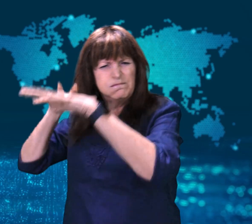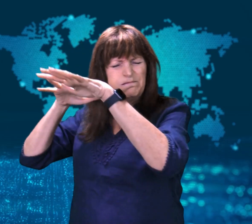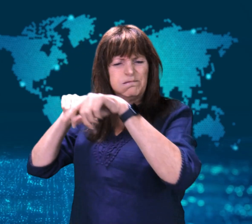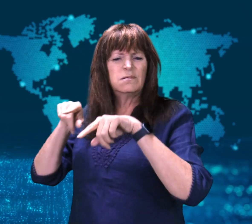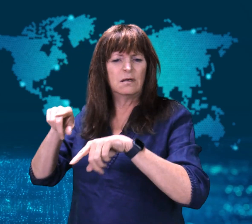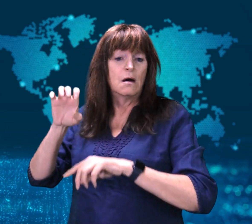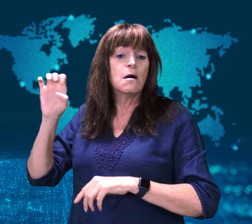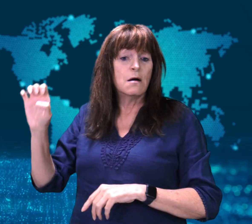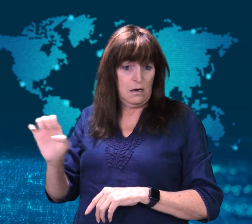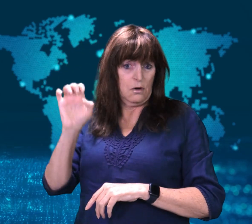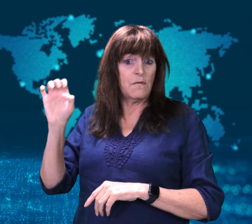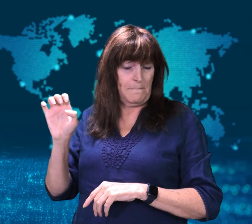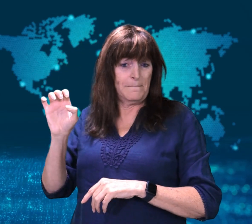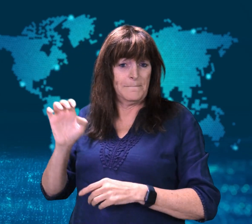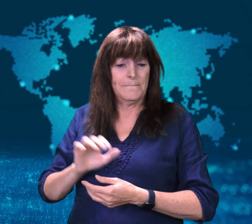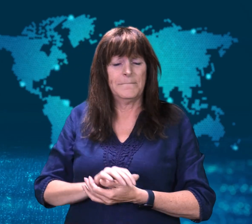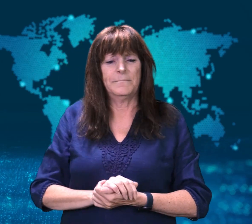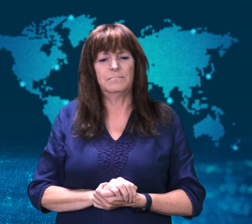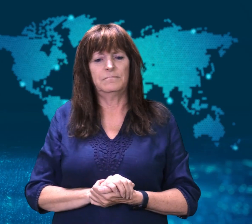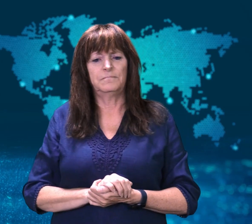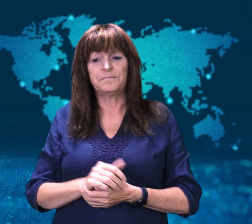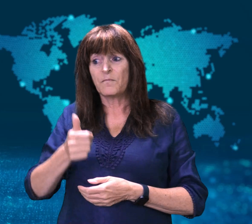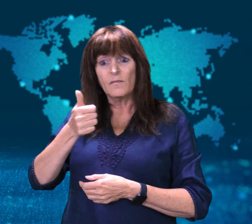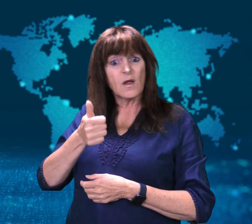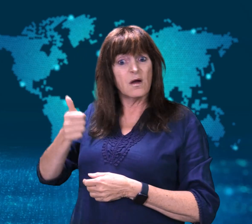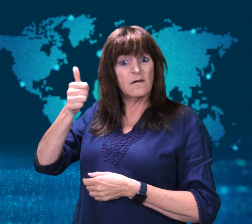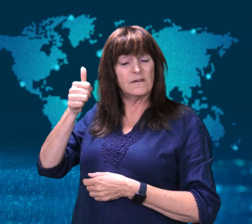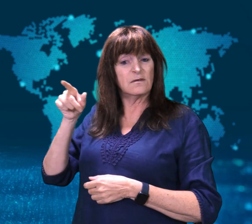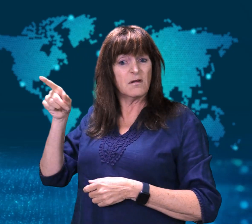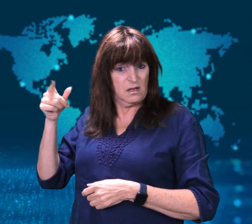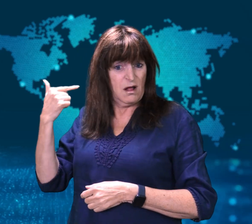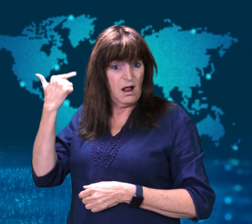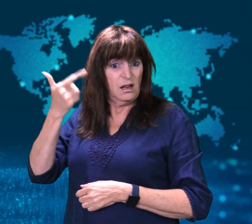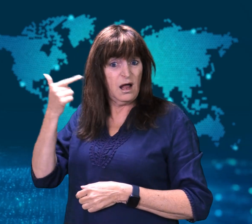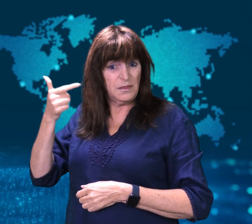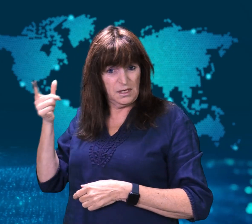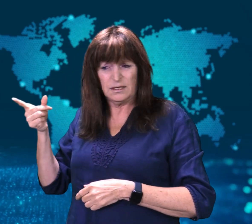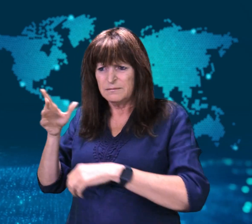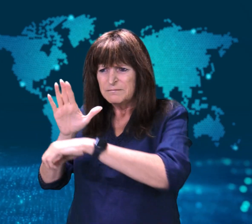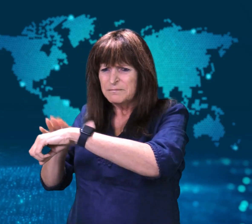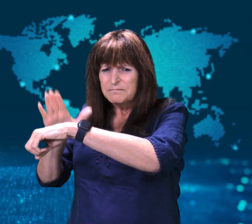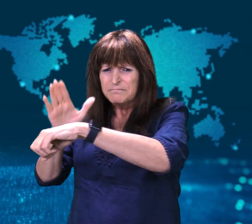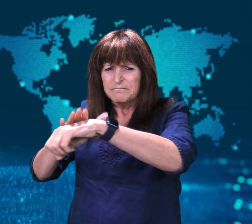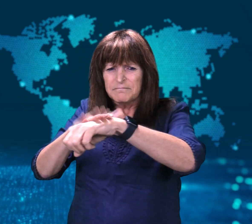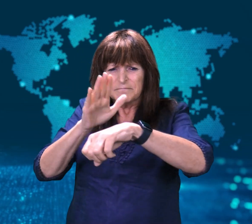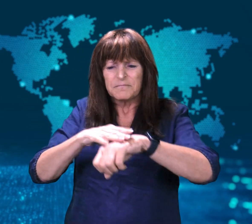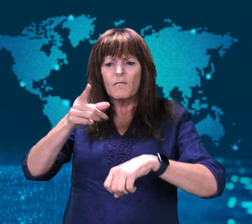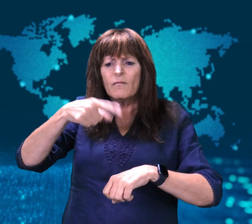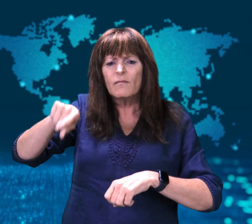There has also been flash flooding in Europe.